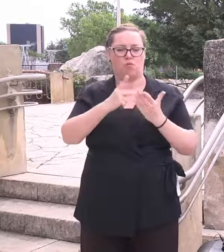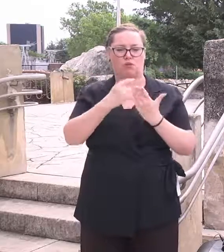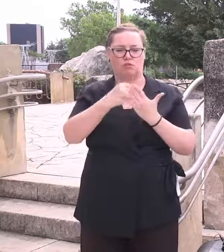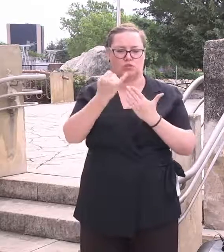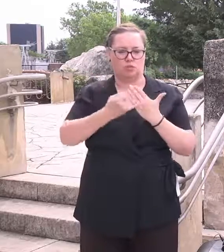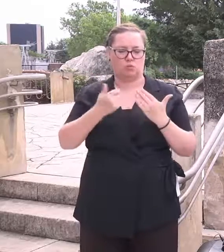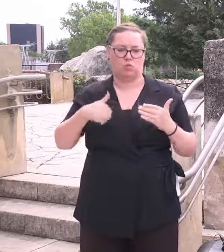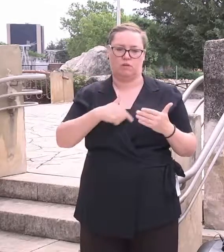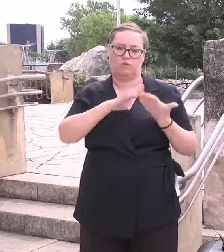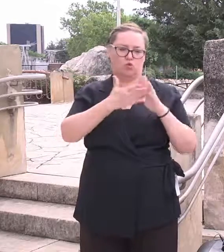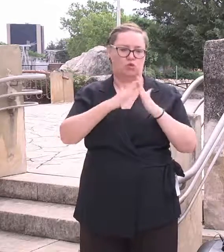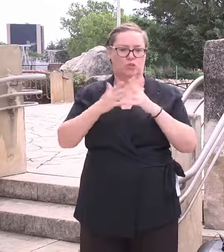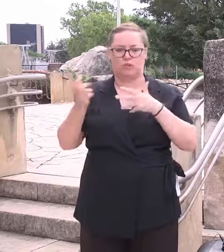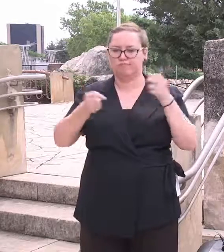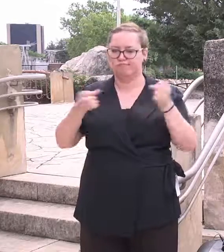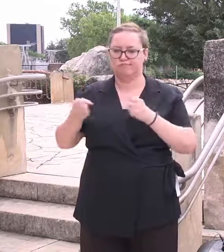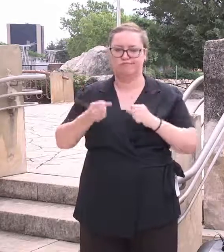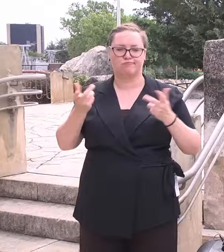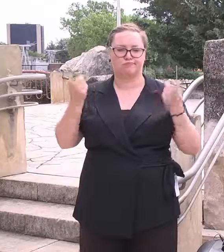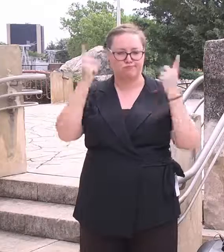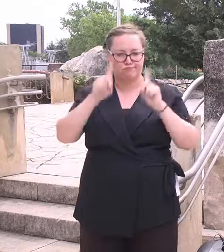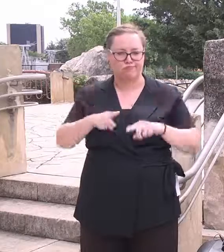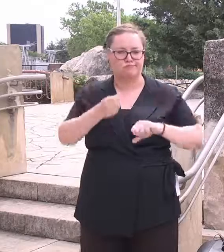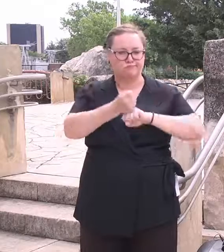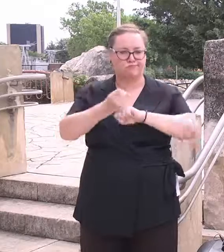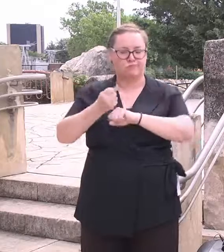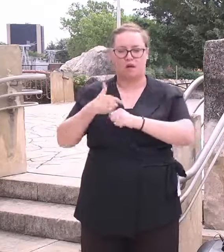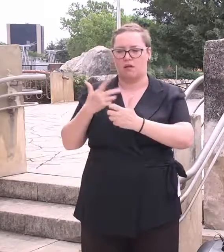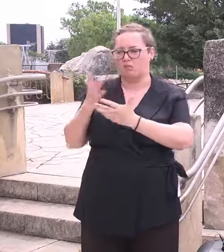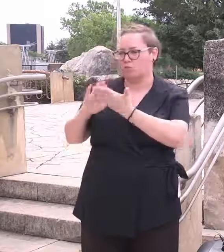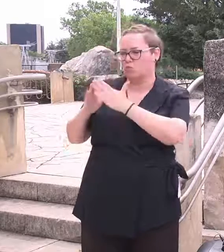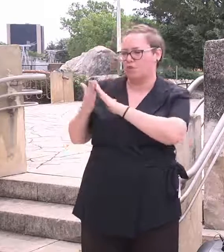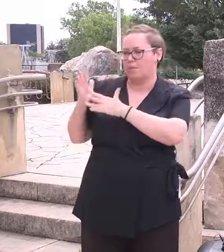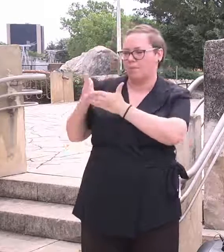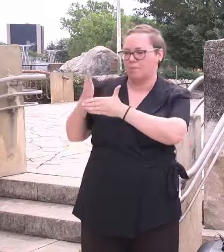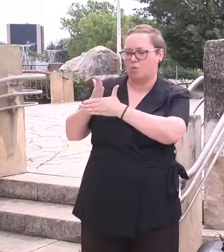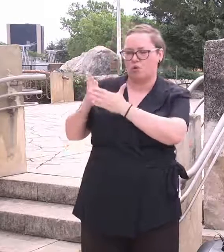got a lot of my Community Partners here today and I really want to thank them uh for being here and